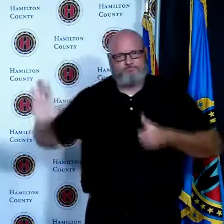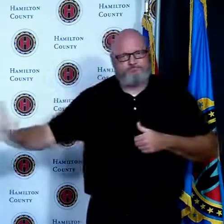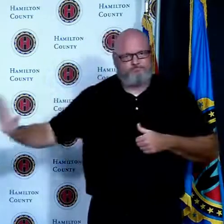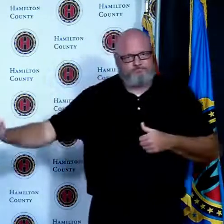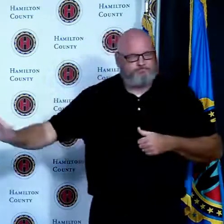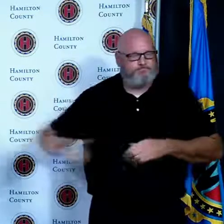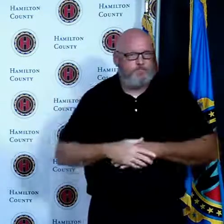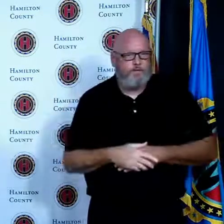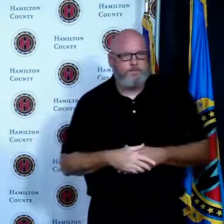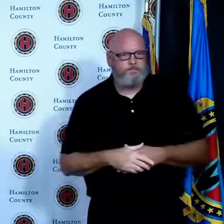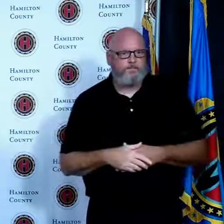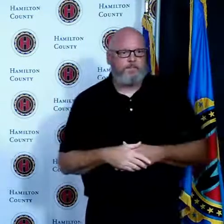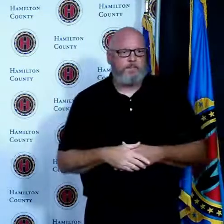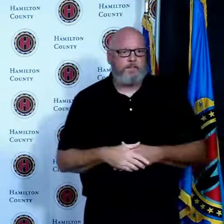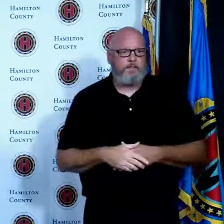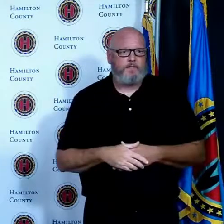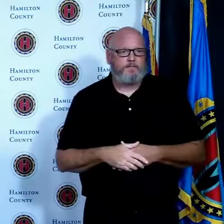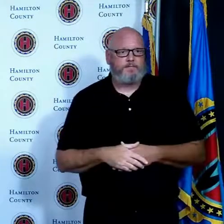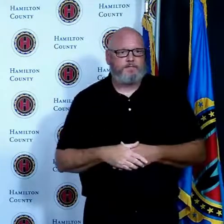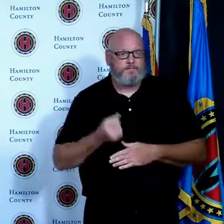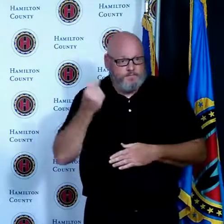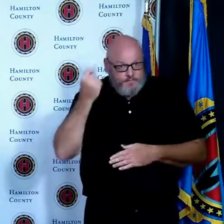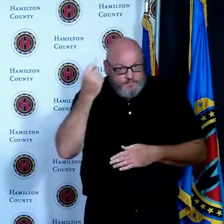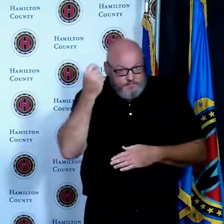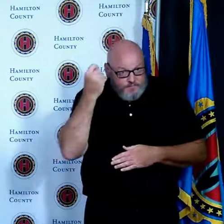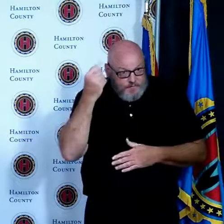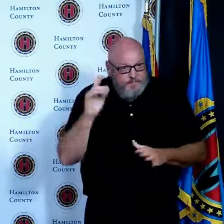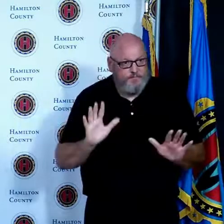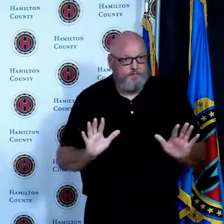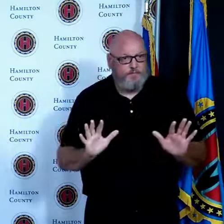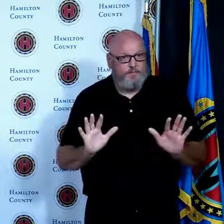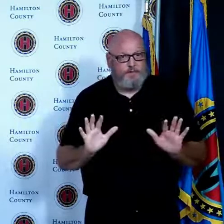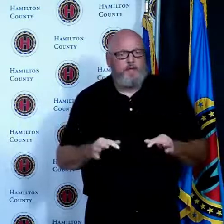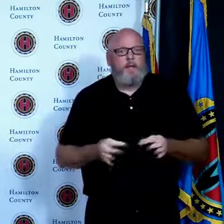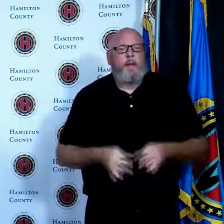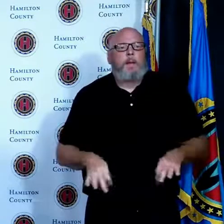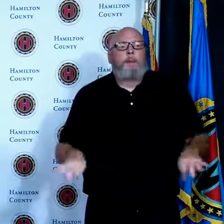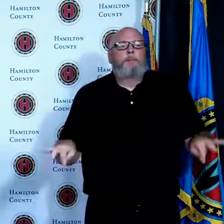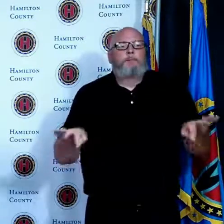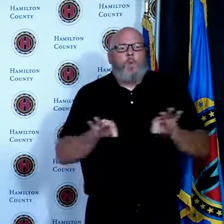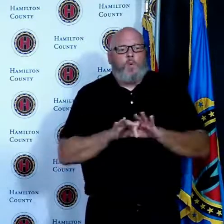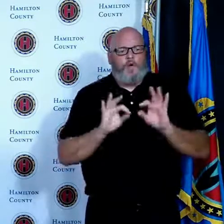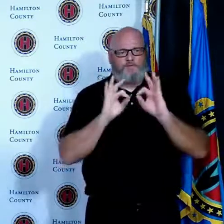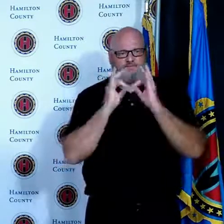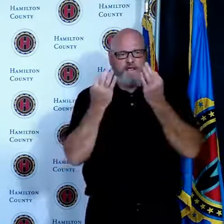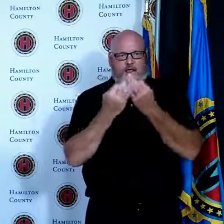spend time talking to their kids about masking we know that all schools are requiring masks because it's a mask mandate